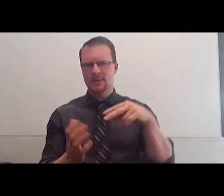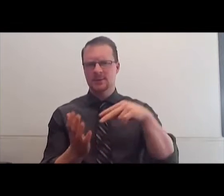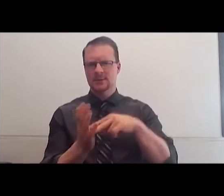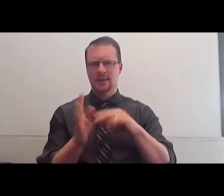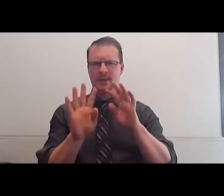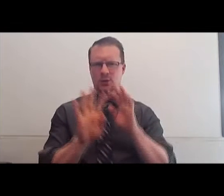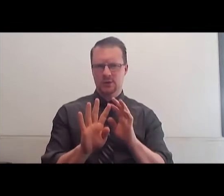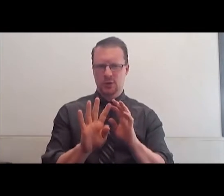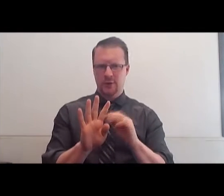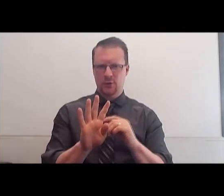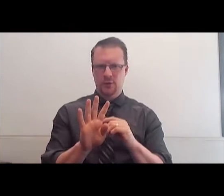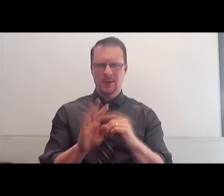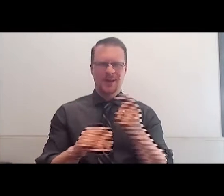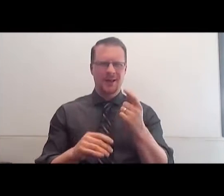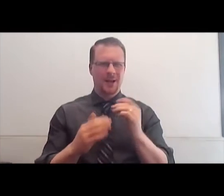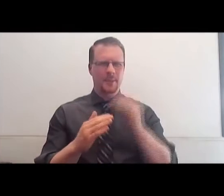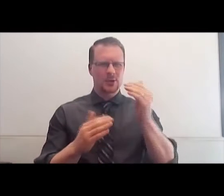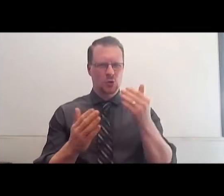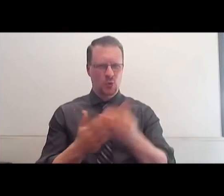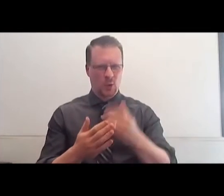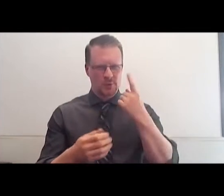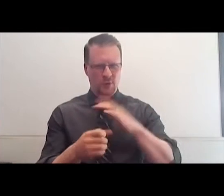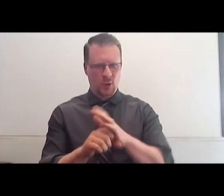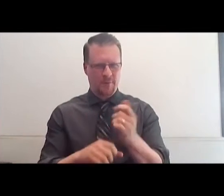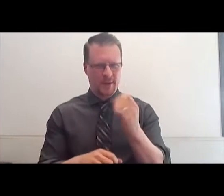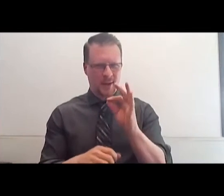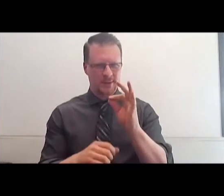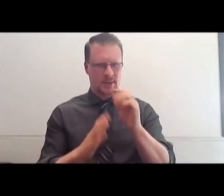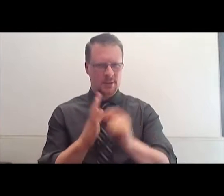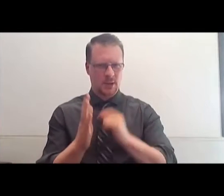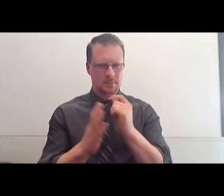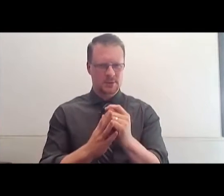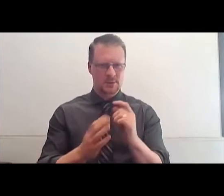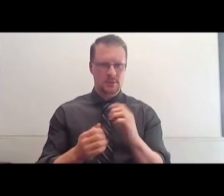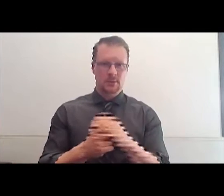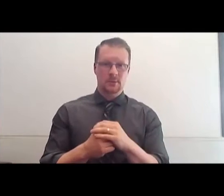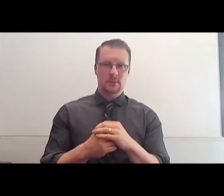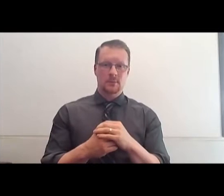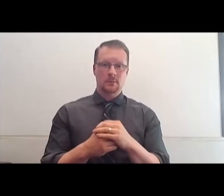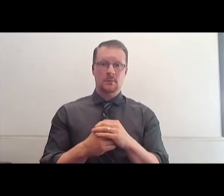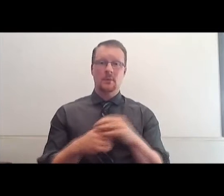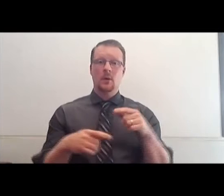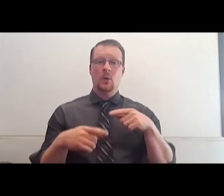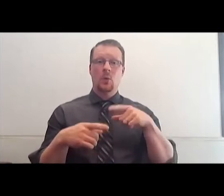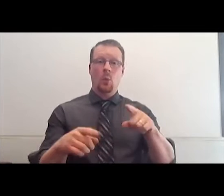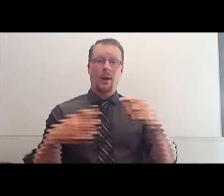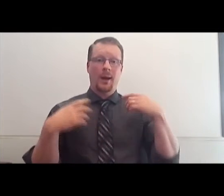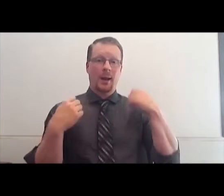masks which is appropriate given the current circumstances, they might be standing too close together,